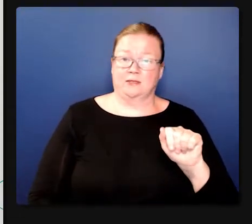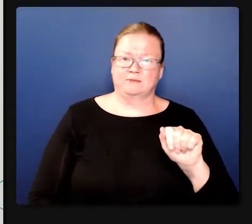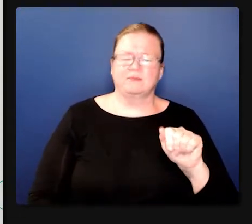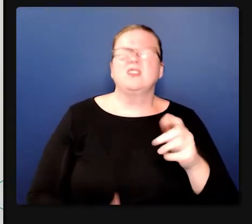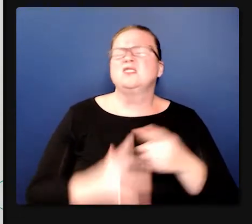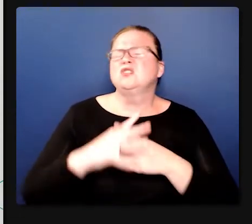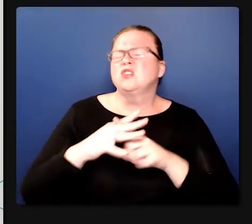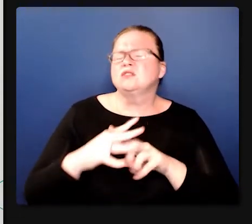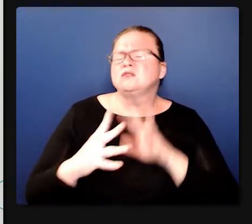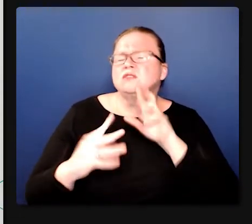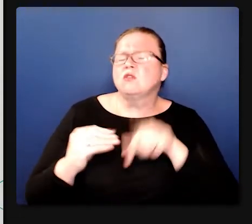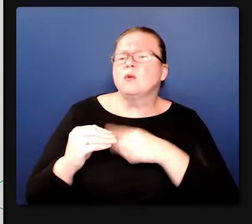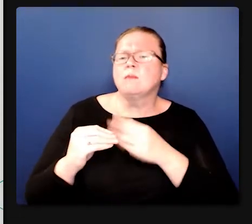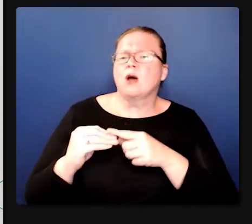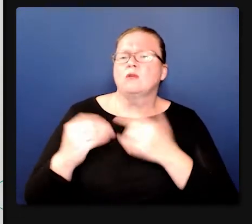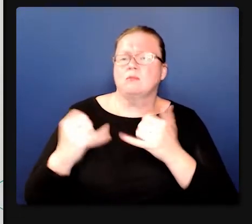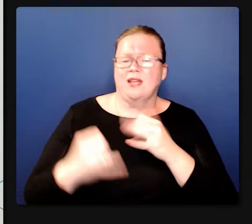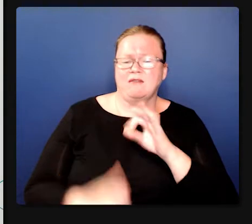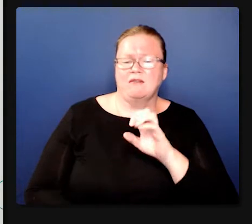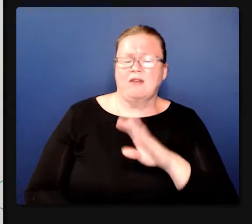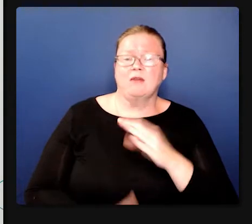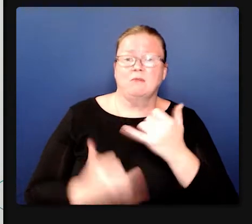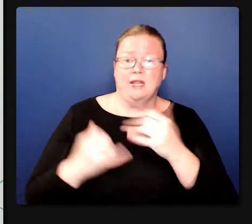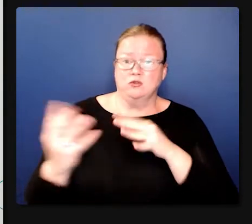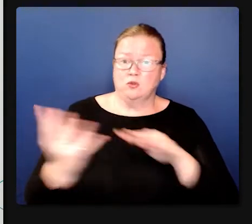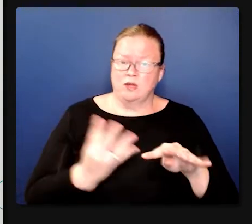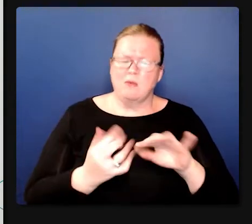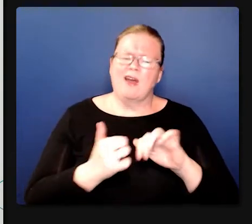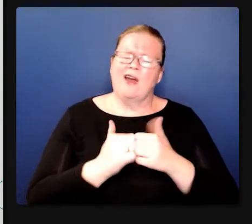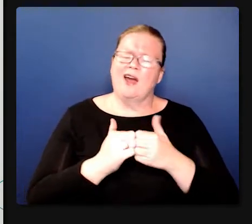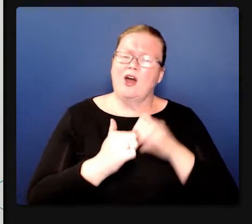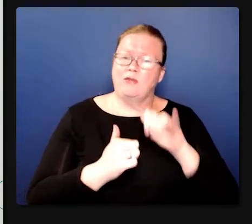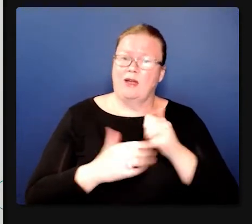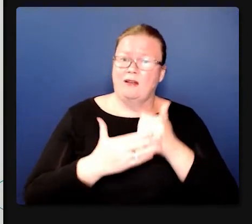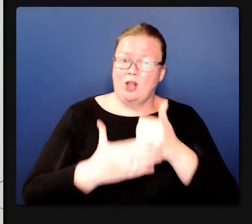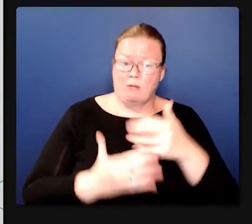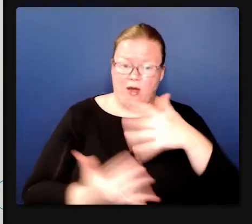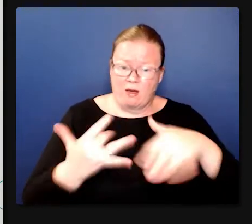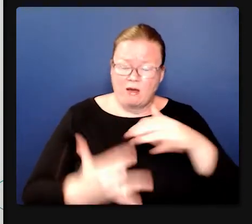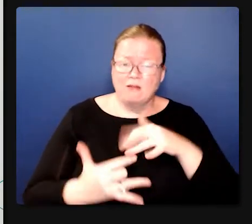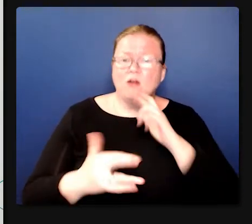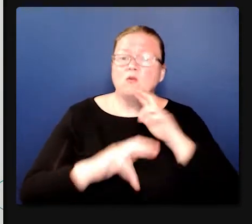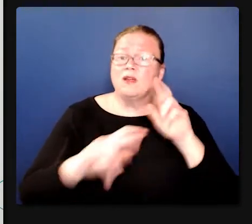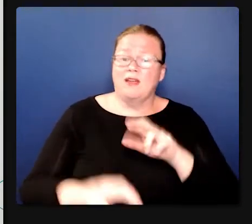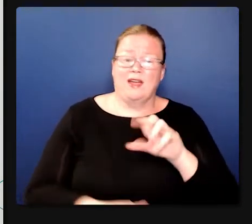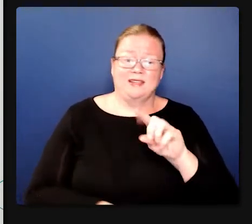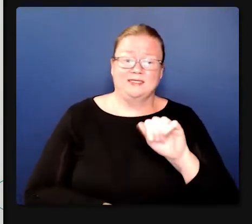We'll start by talking about PlayFab PlayStream and how that can help you interact and react to data in real time.